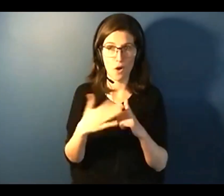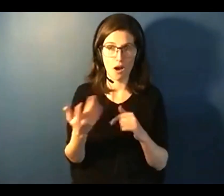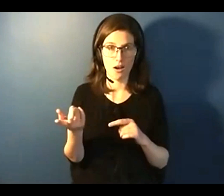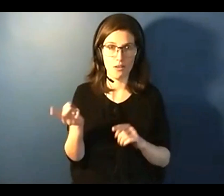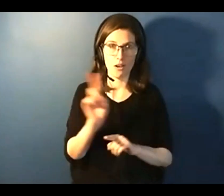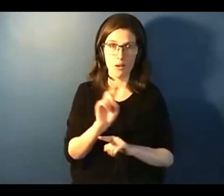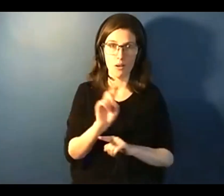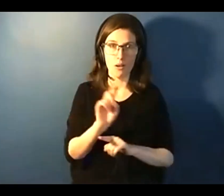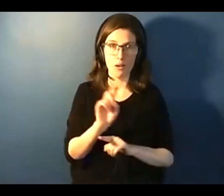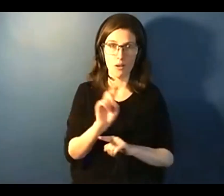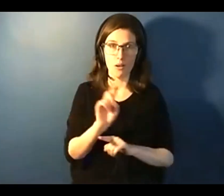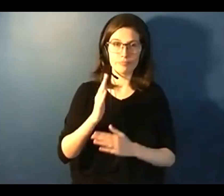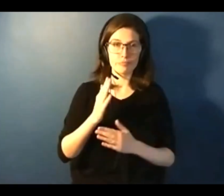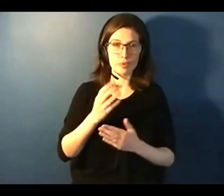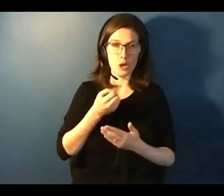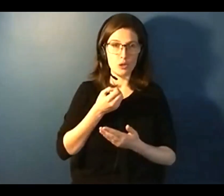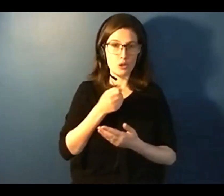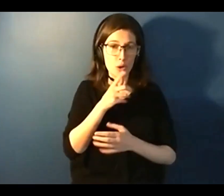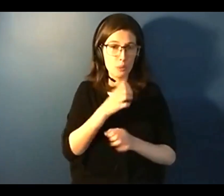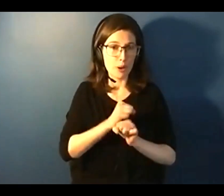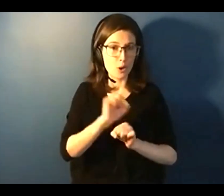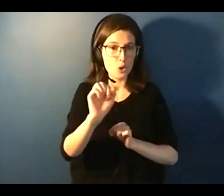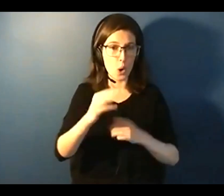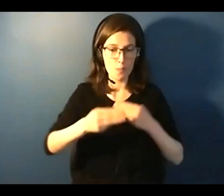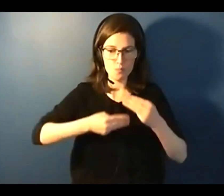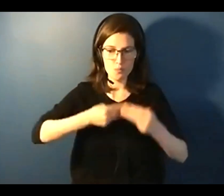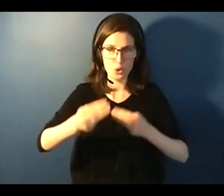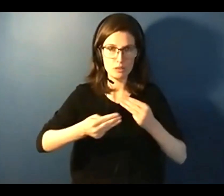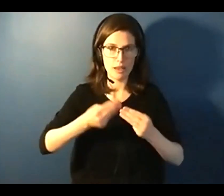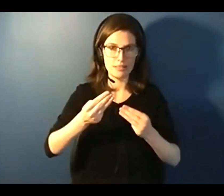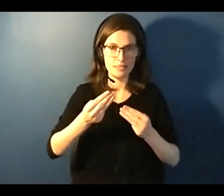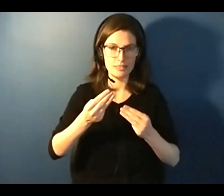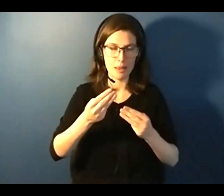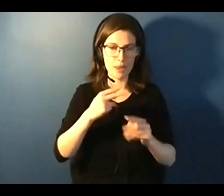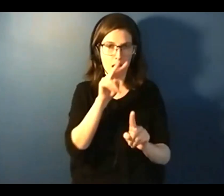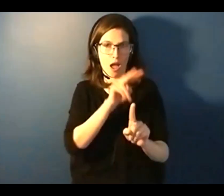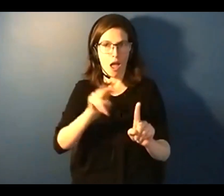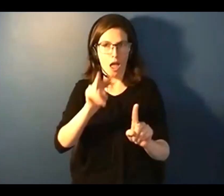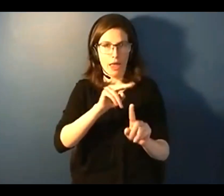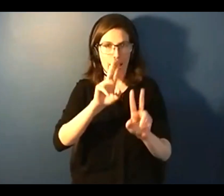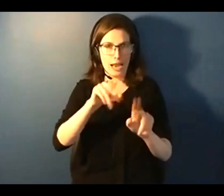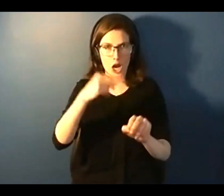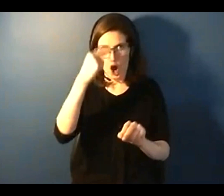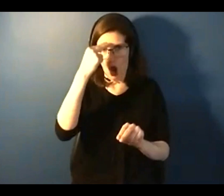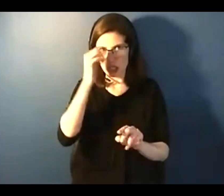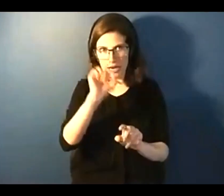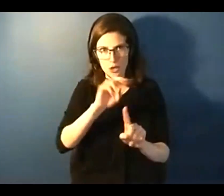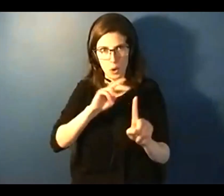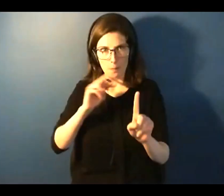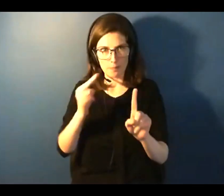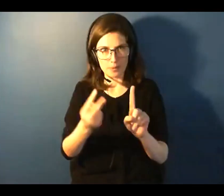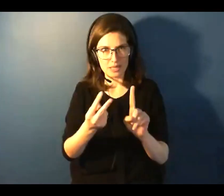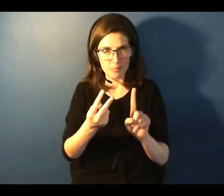process and just giving us an insight into, a very real and honest insight, into what